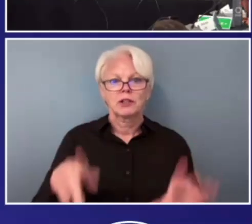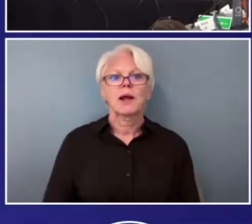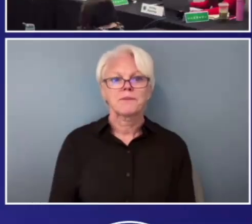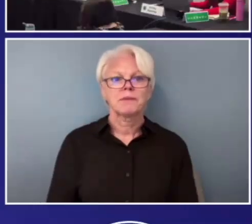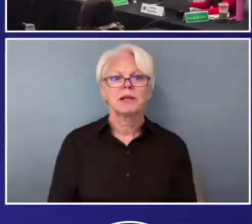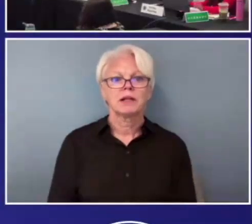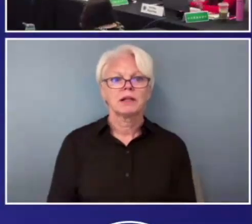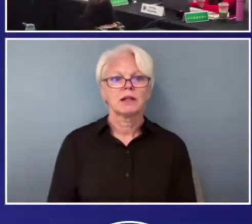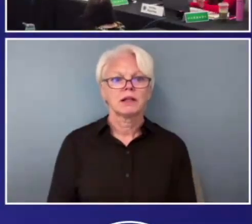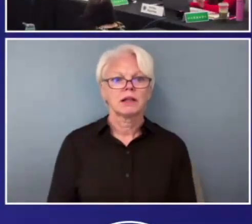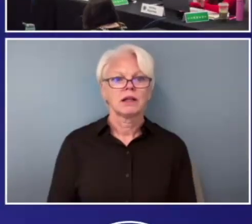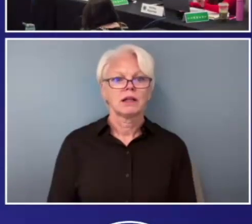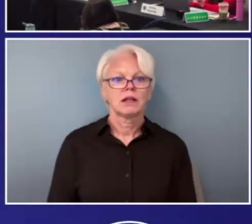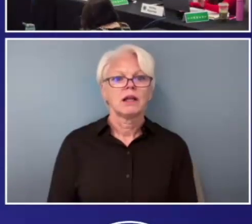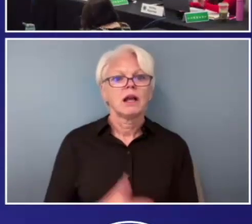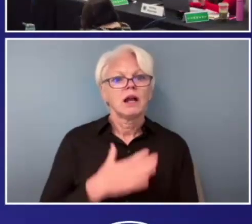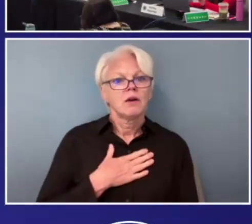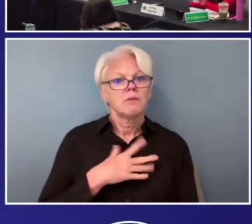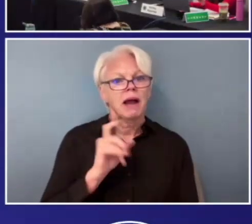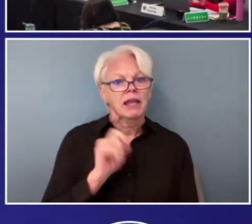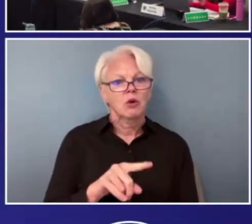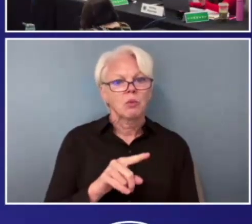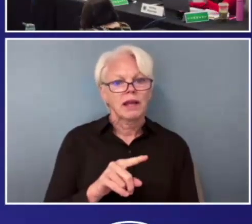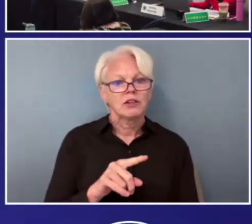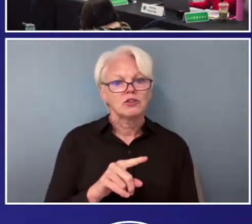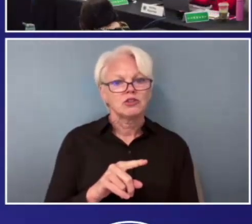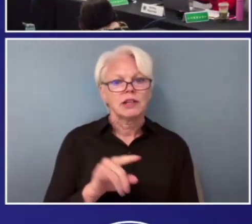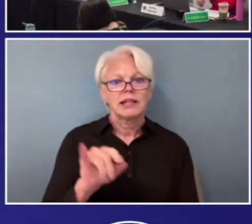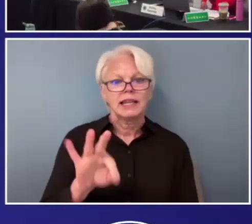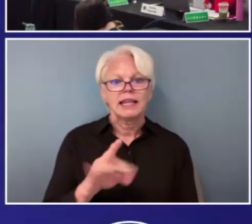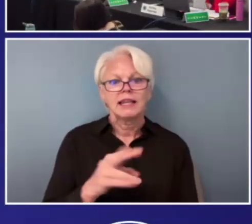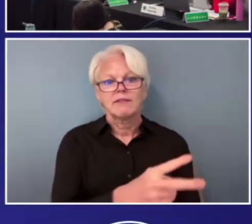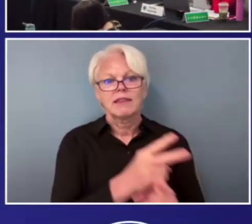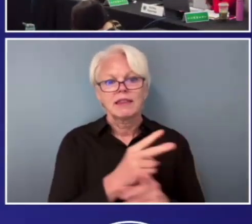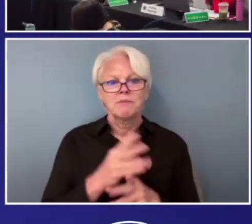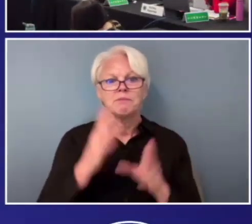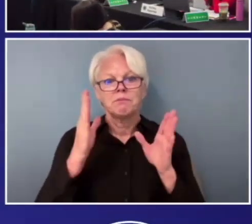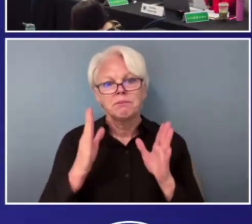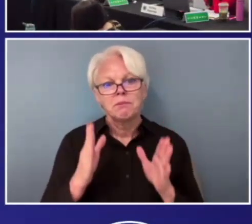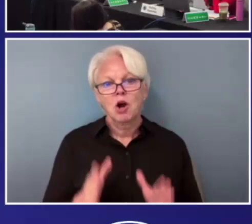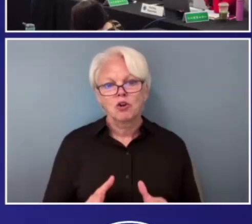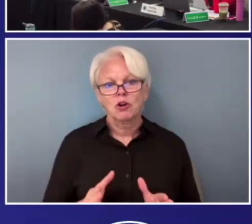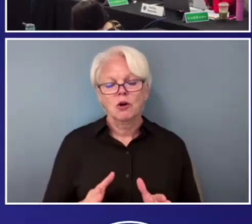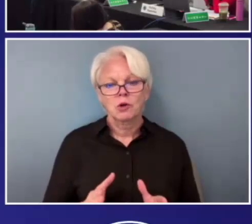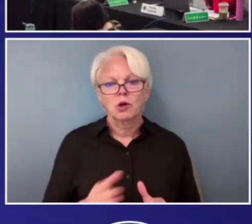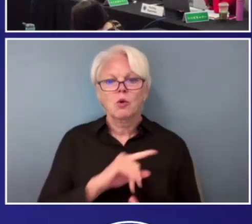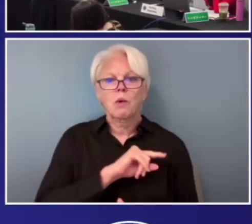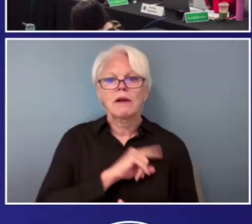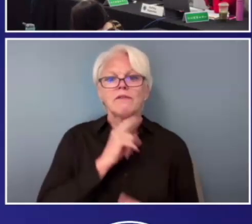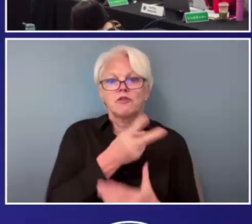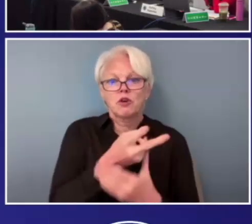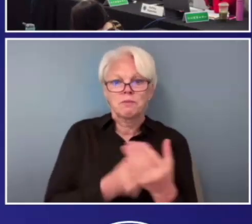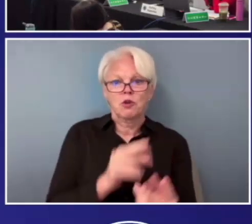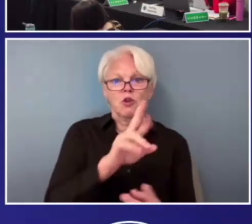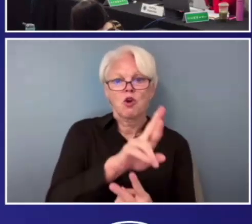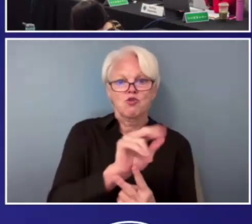My, my question was that if a borrower is eligible for both RAP and white,